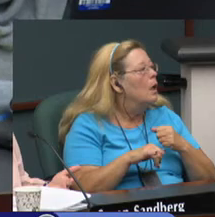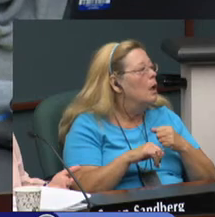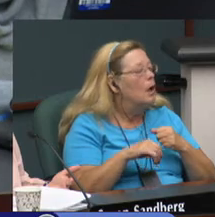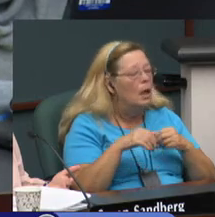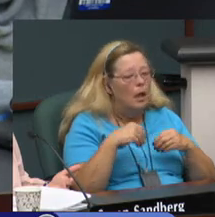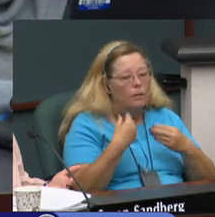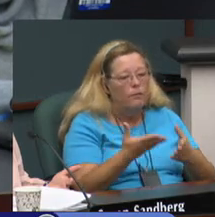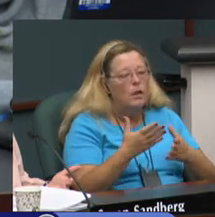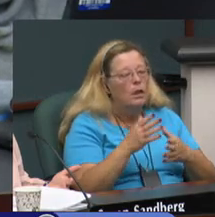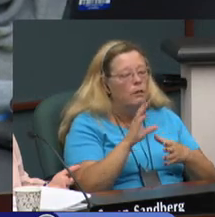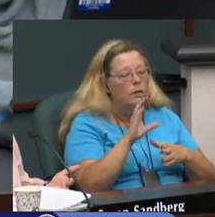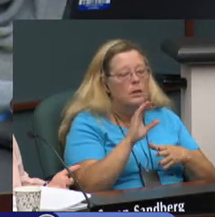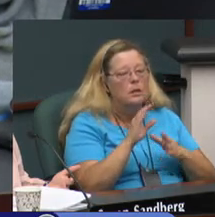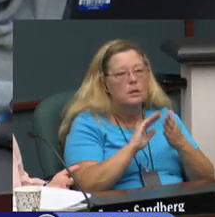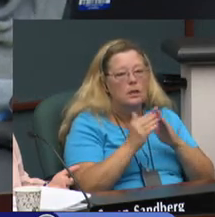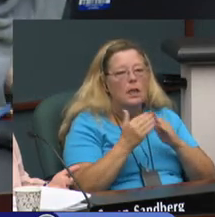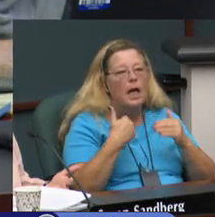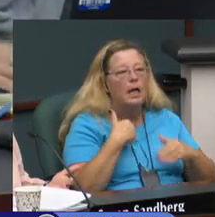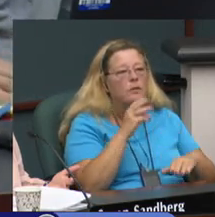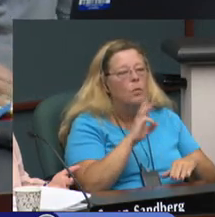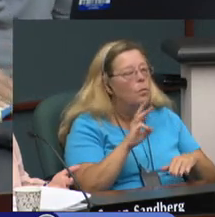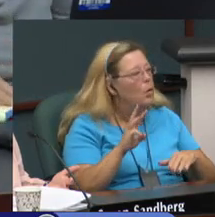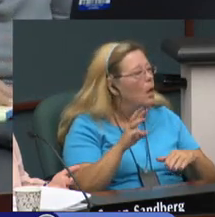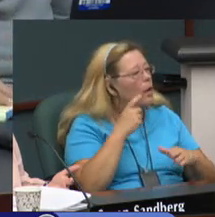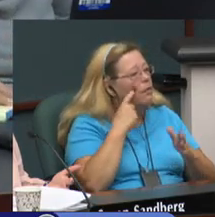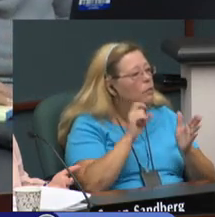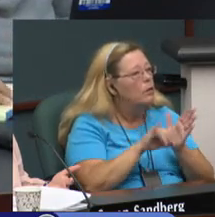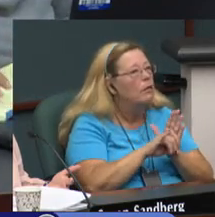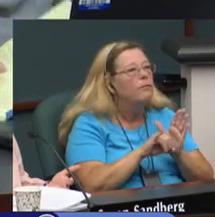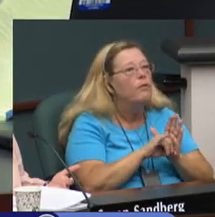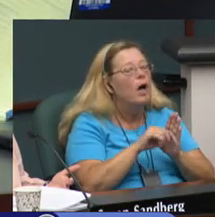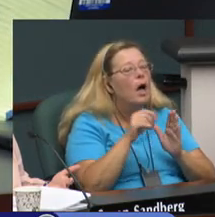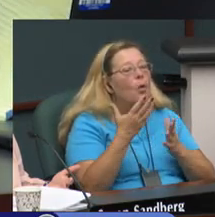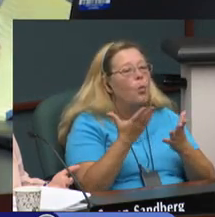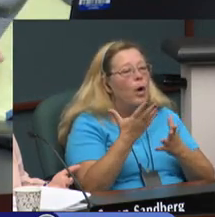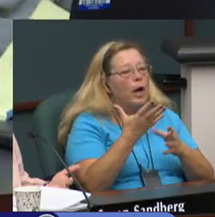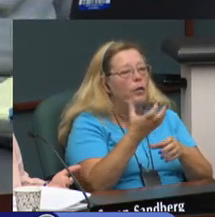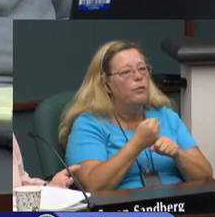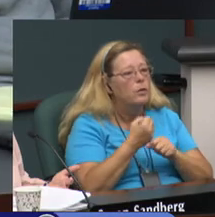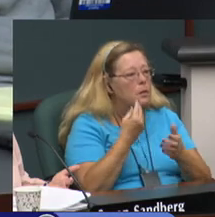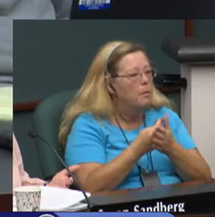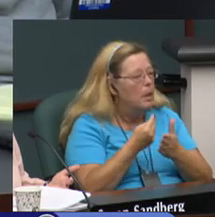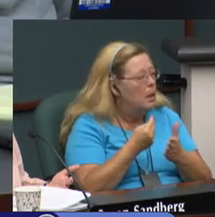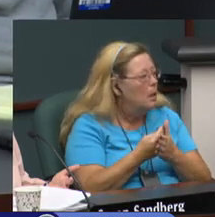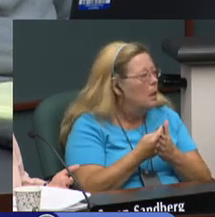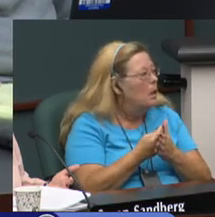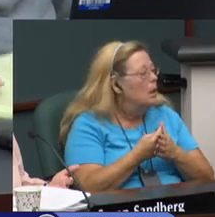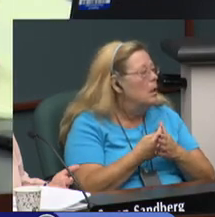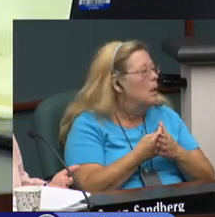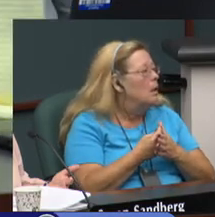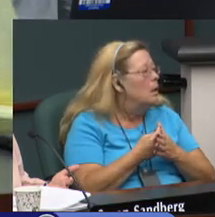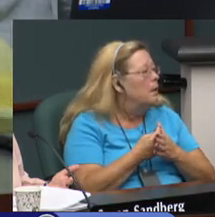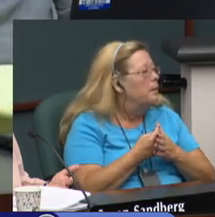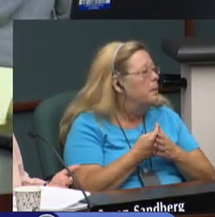website identifying where those projects are receiving money as far as the